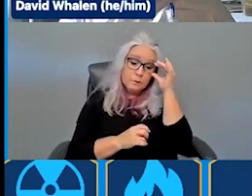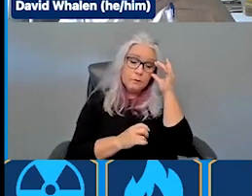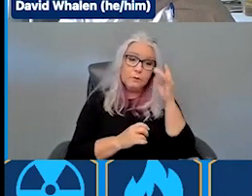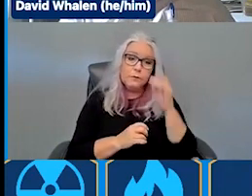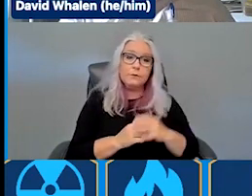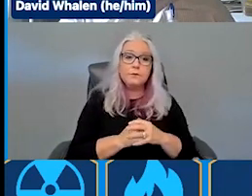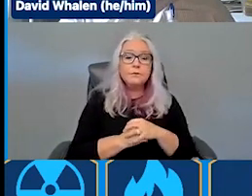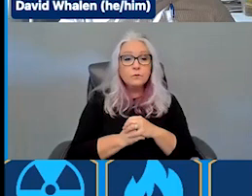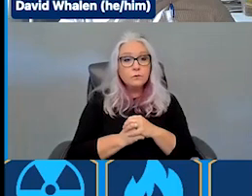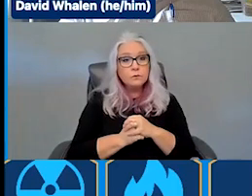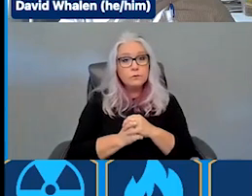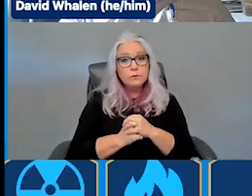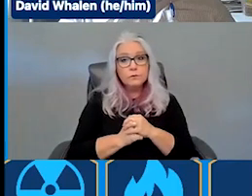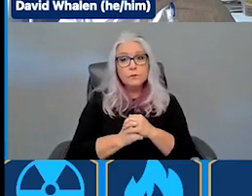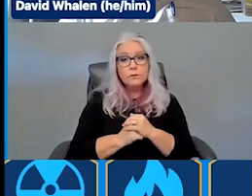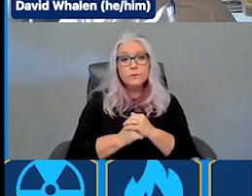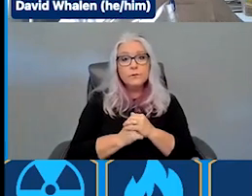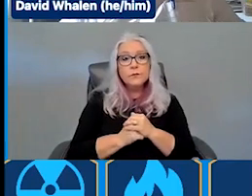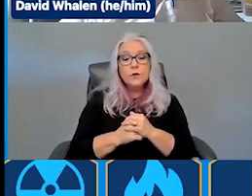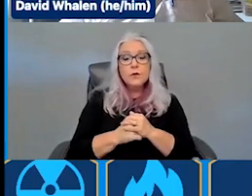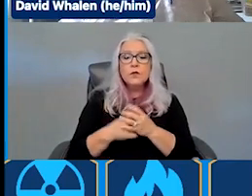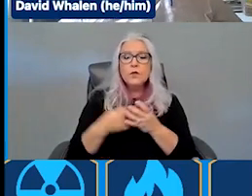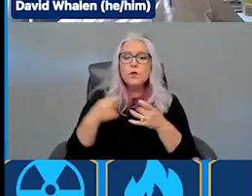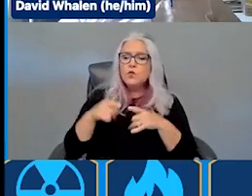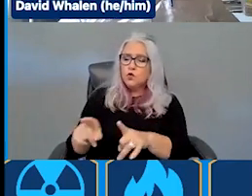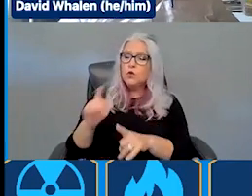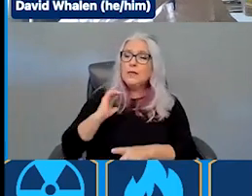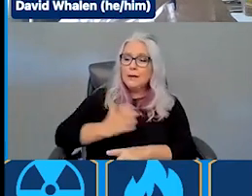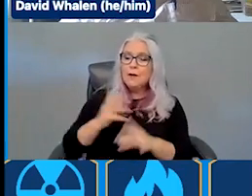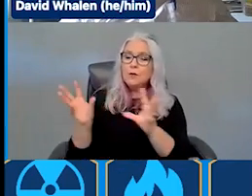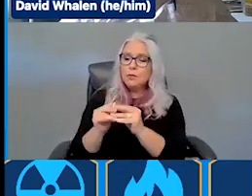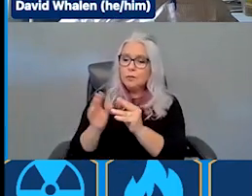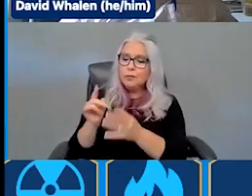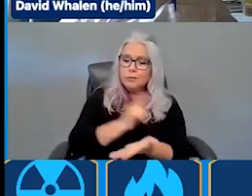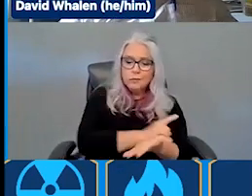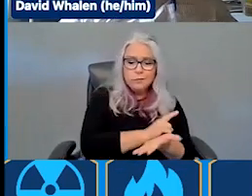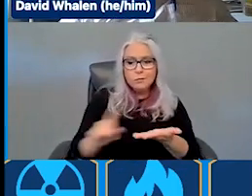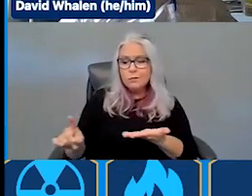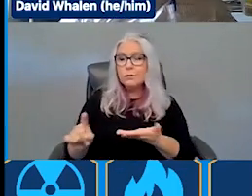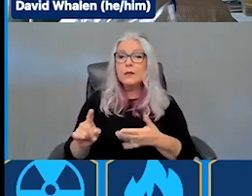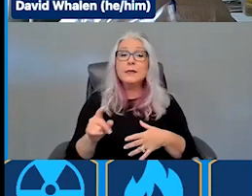through this webinar series have mentioned, the Department of Health and human services has an